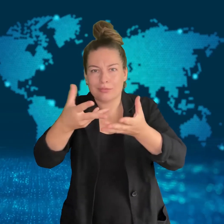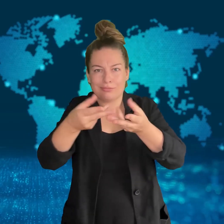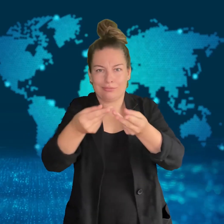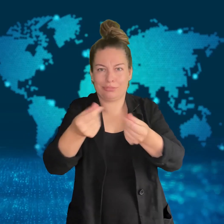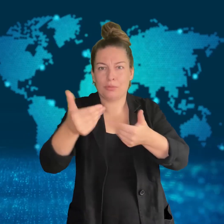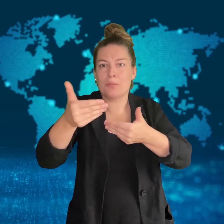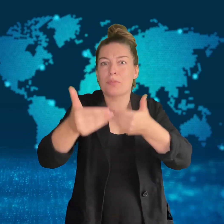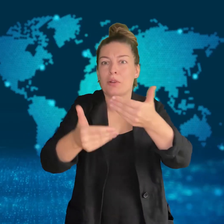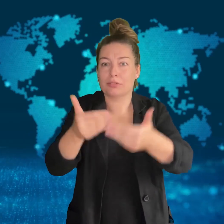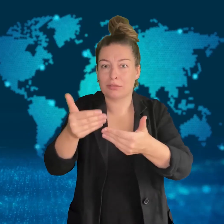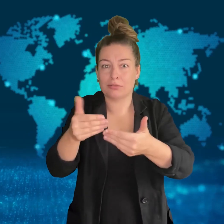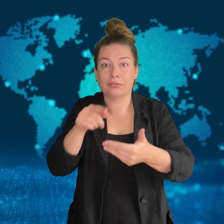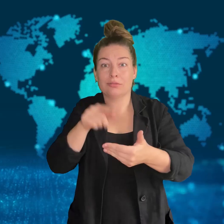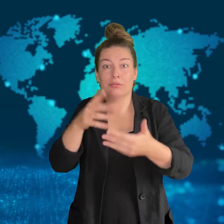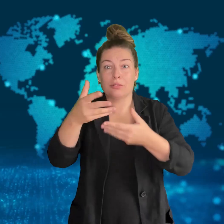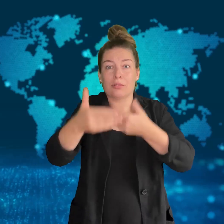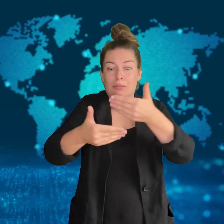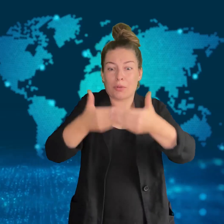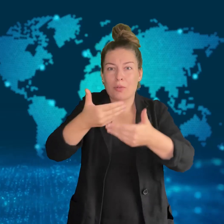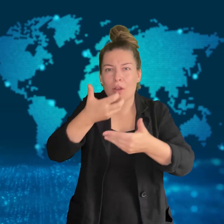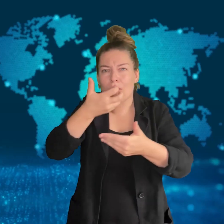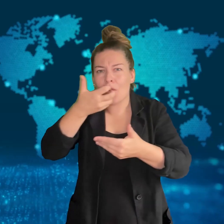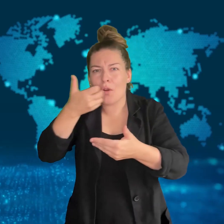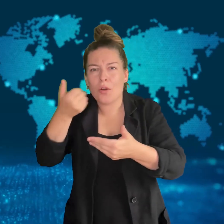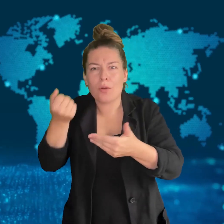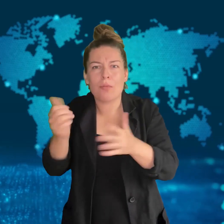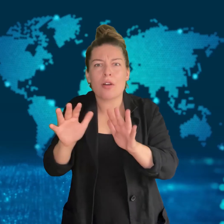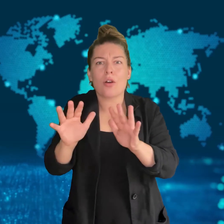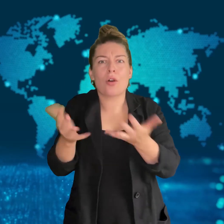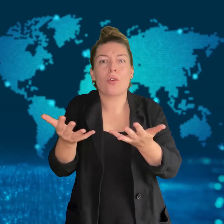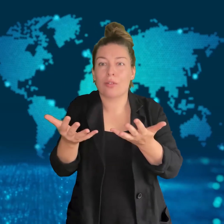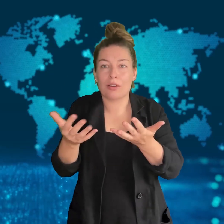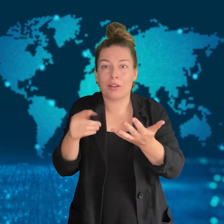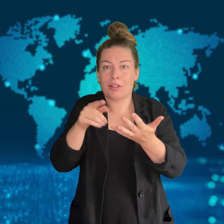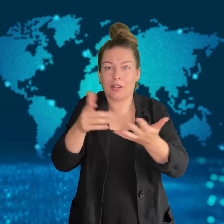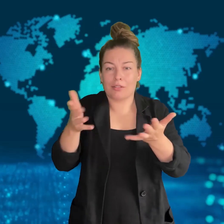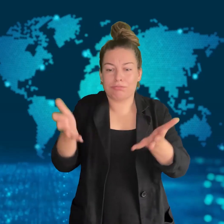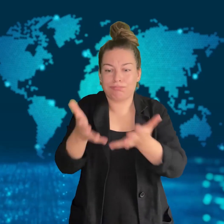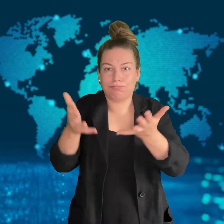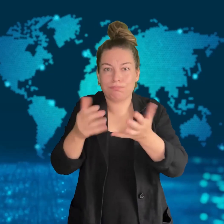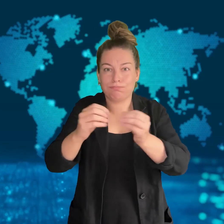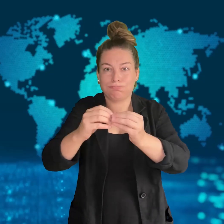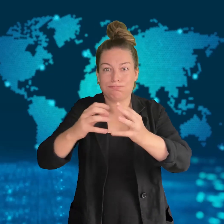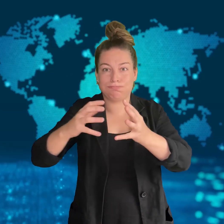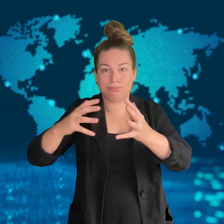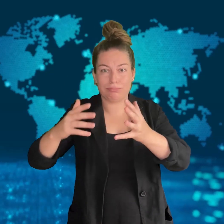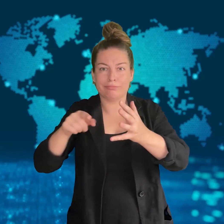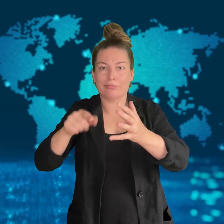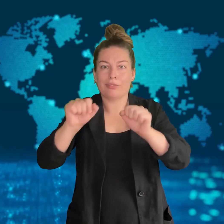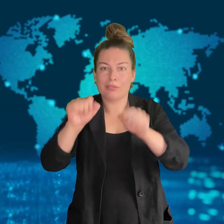Those processes break down plastics for potential reuse.